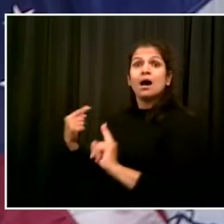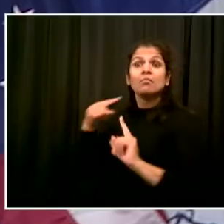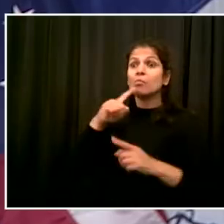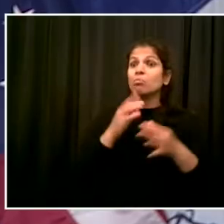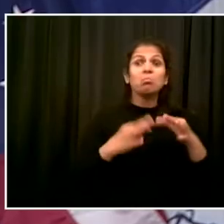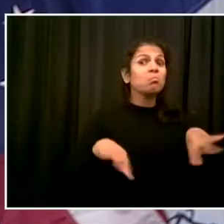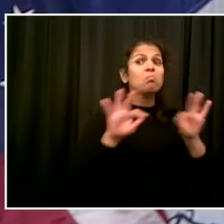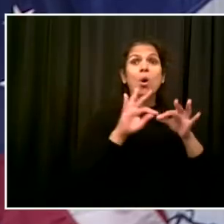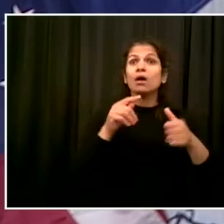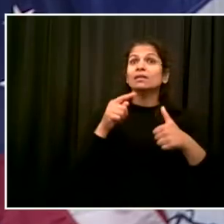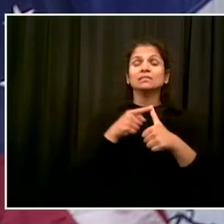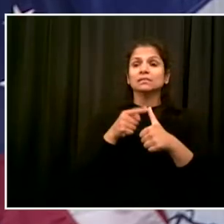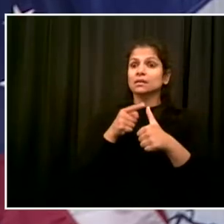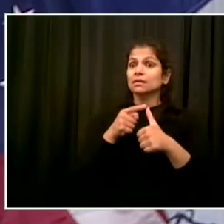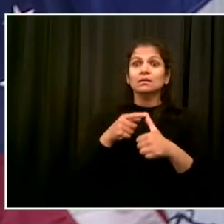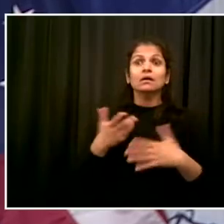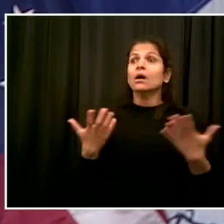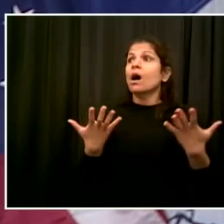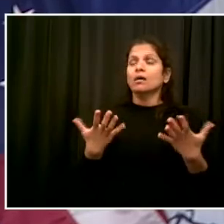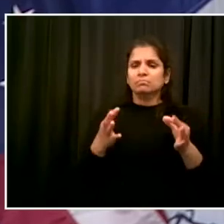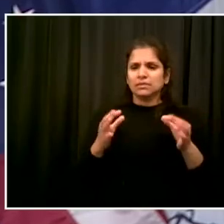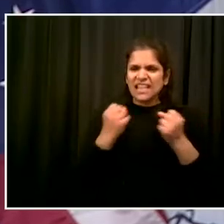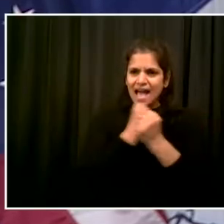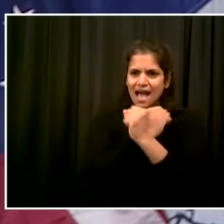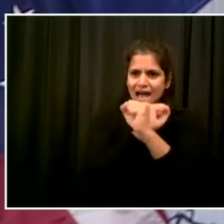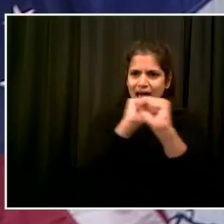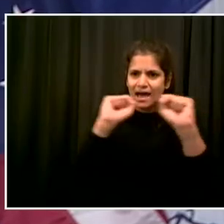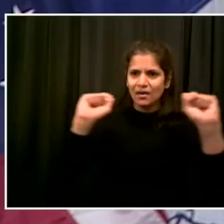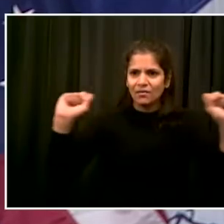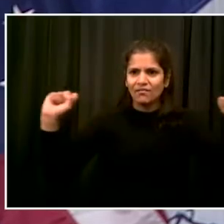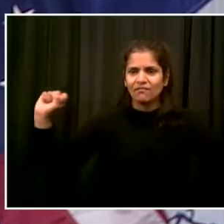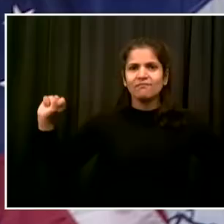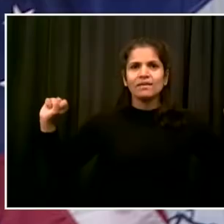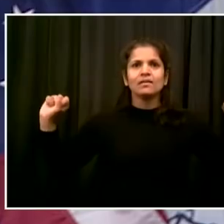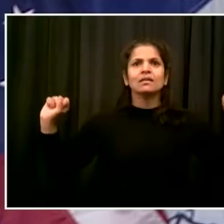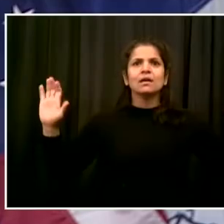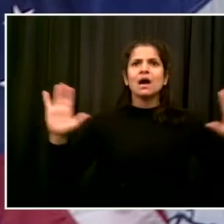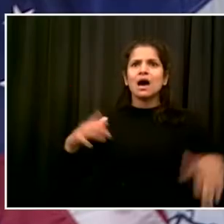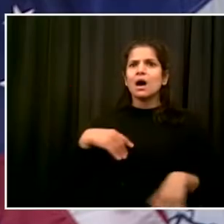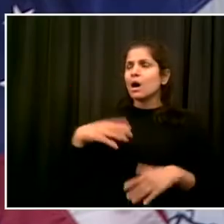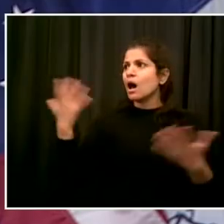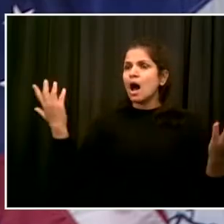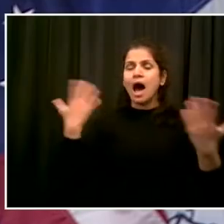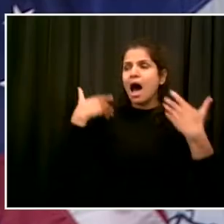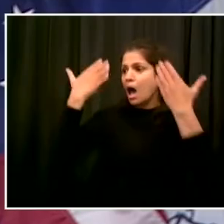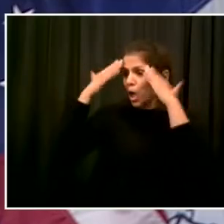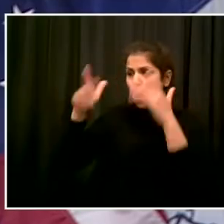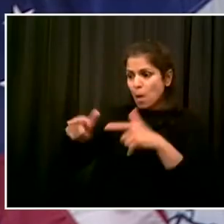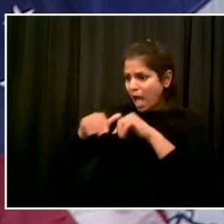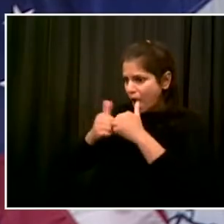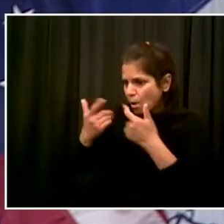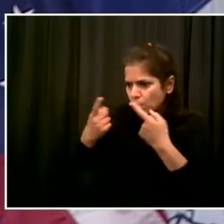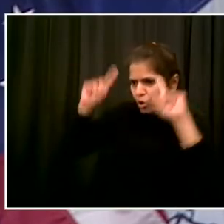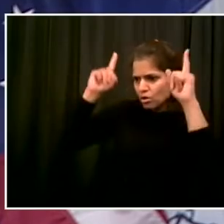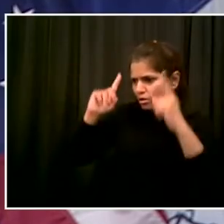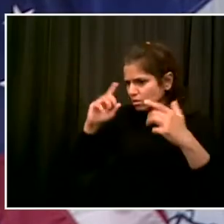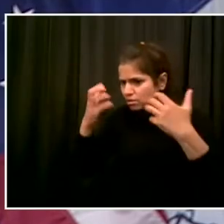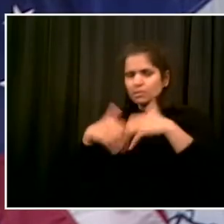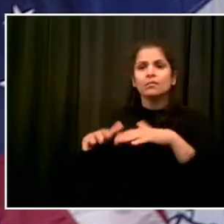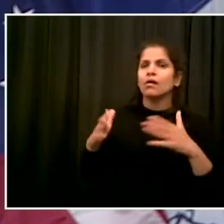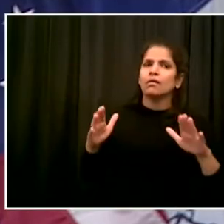A WAY TO KEEP